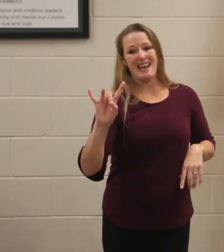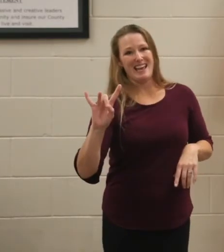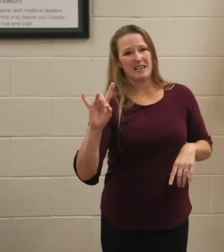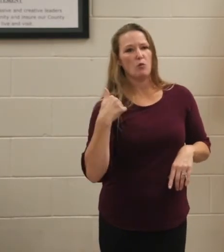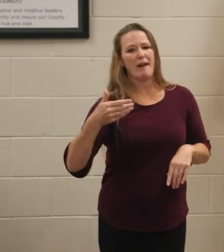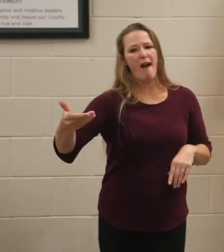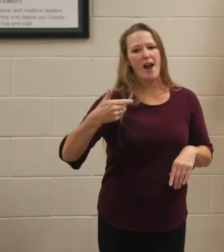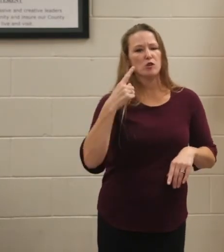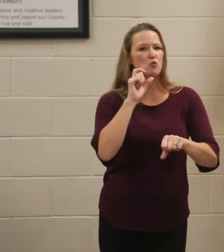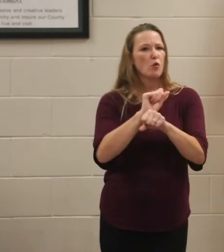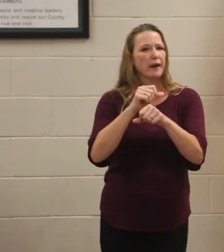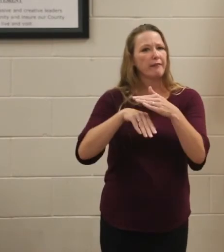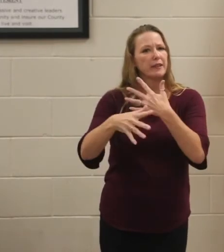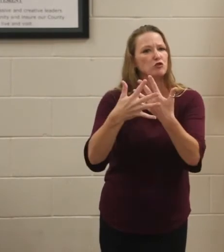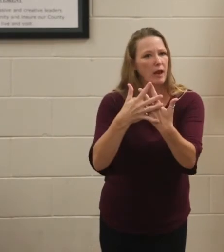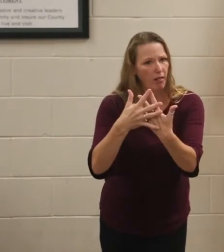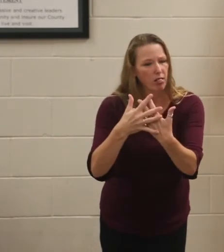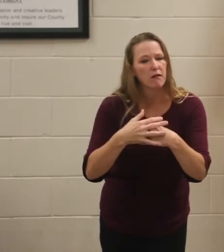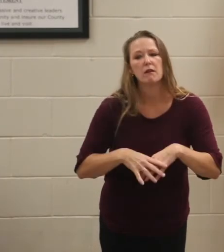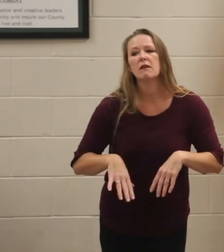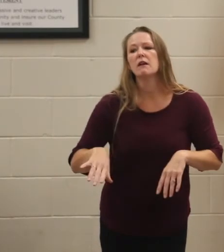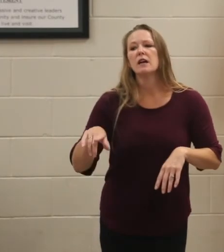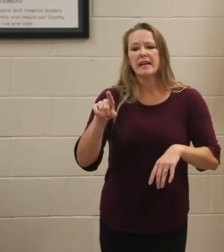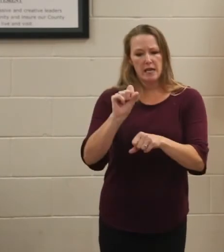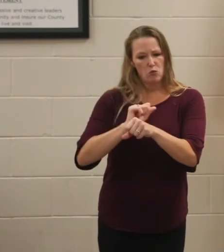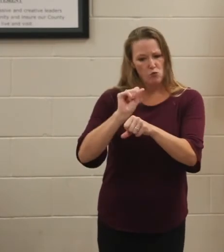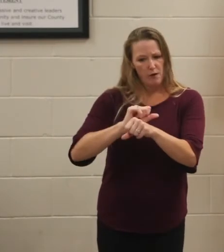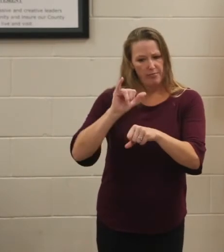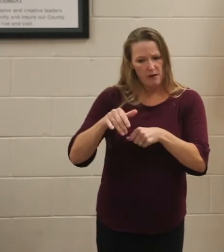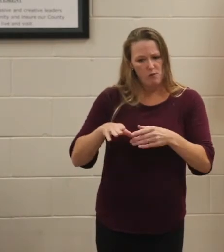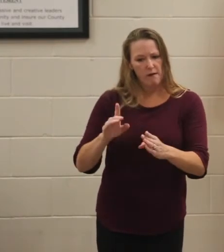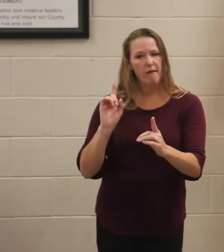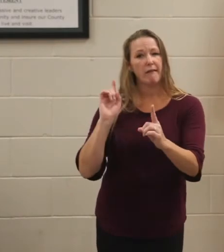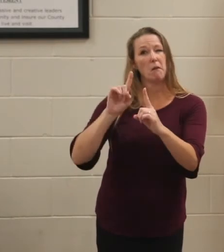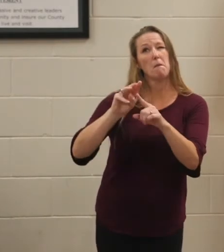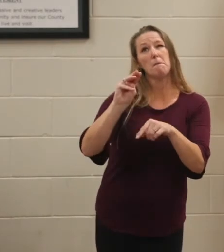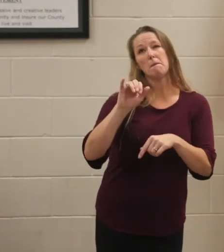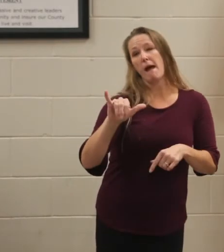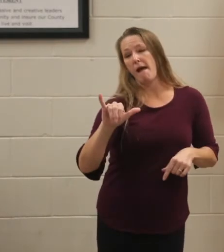He worked [COUGH] in that role until May of 2013 where he separated